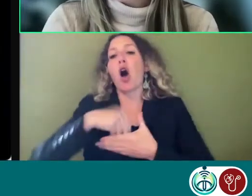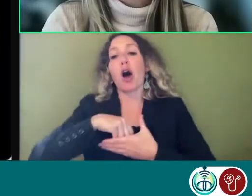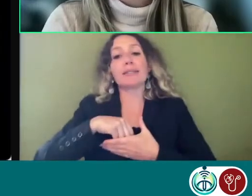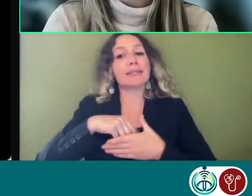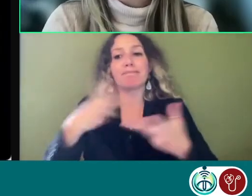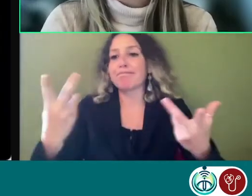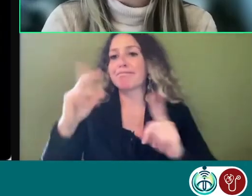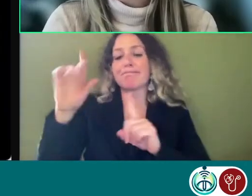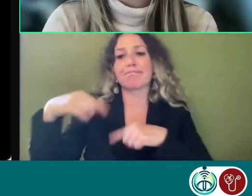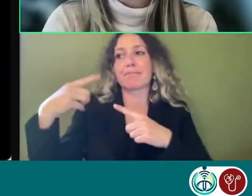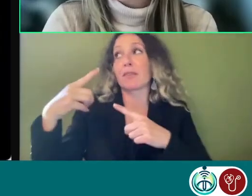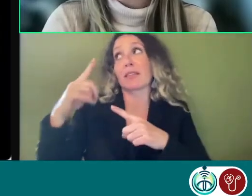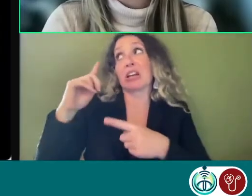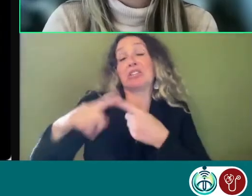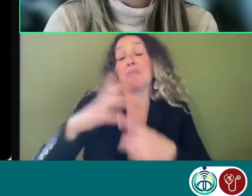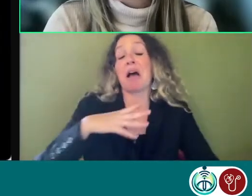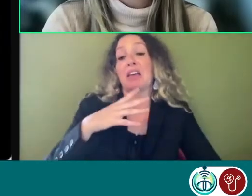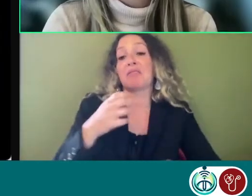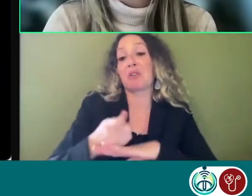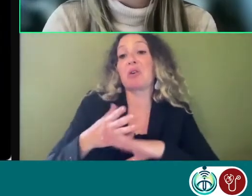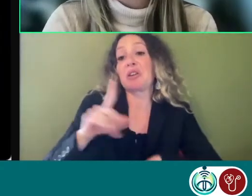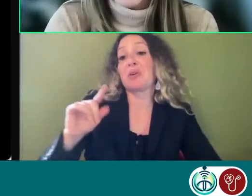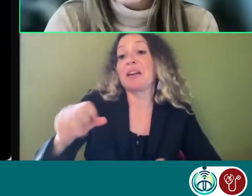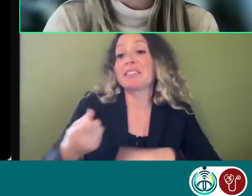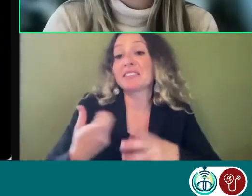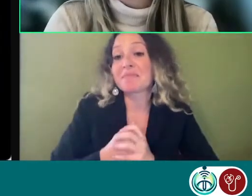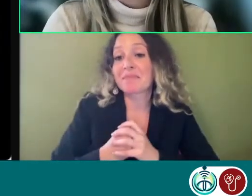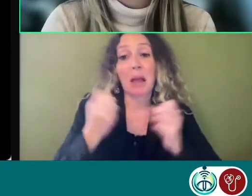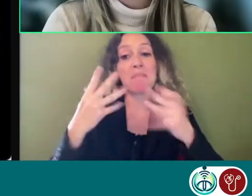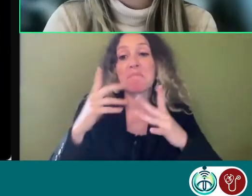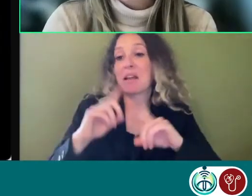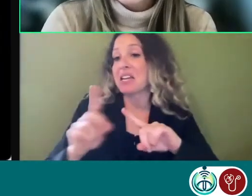In many different health care environments for years of my life, many different diagnoses, many